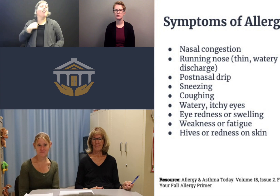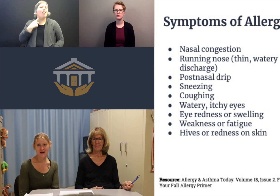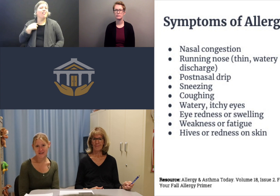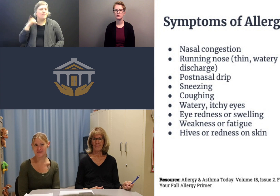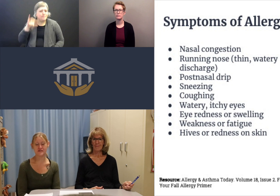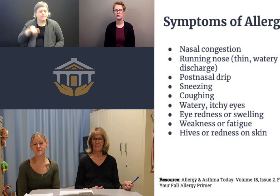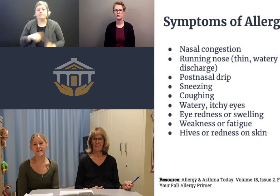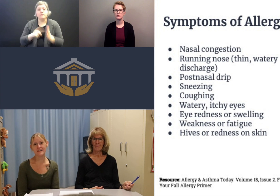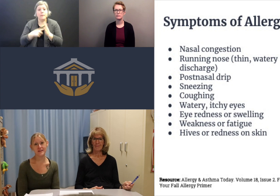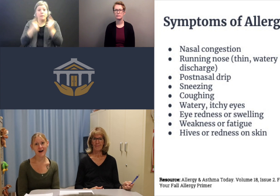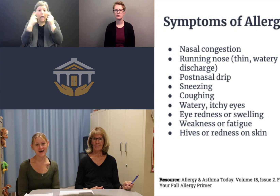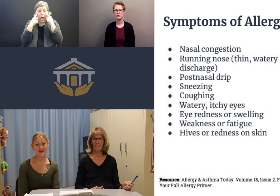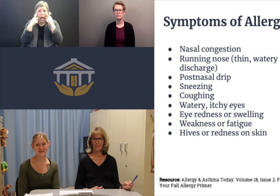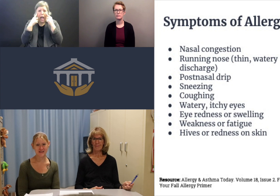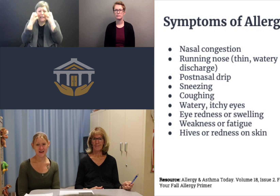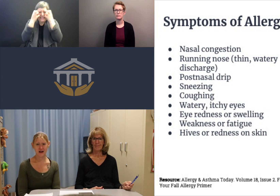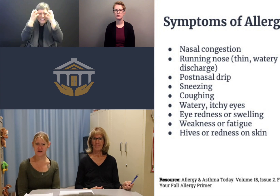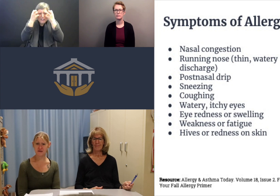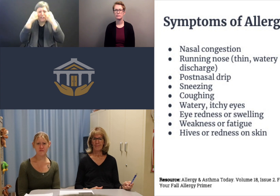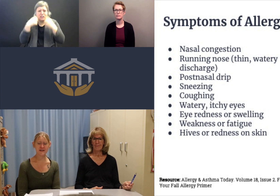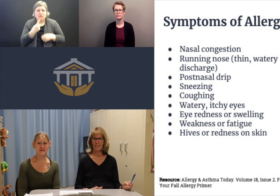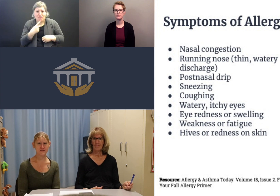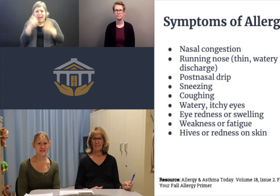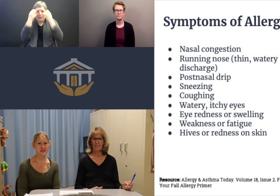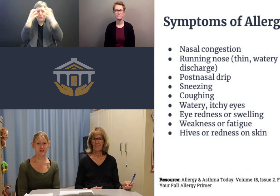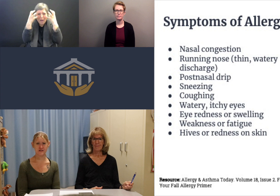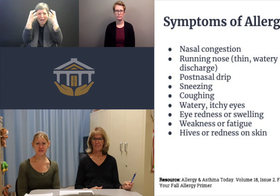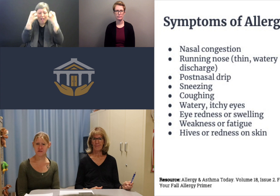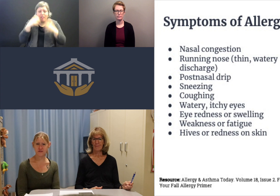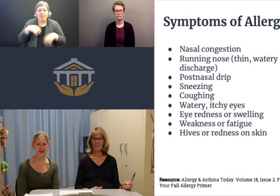redness or swelling of the eyes, some weakness or fatigue because you know that